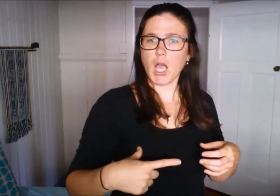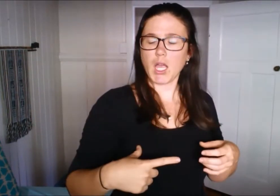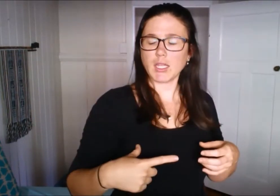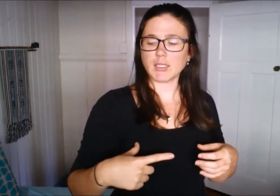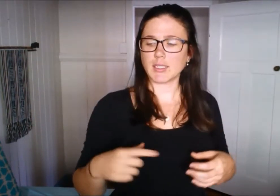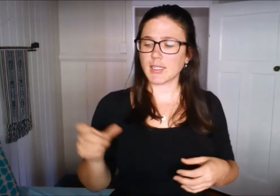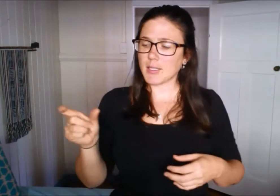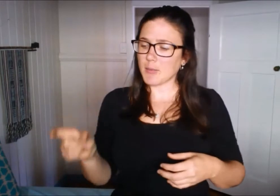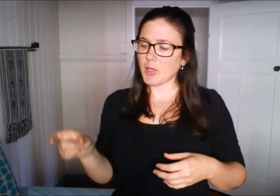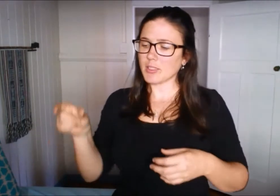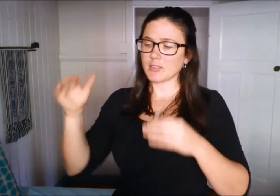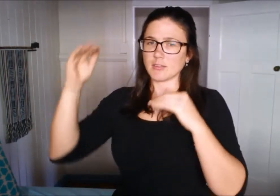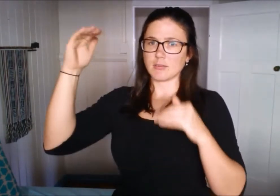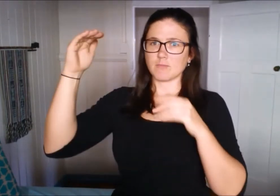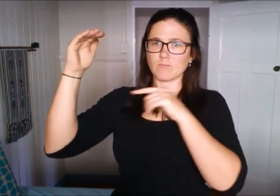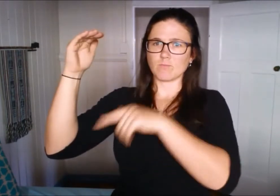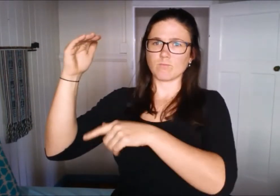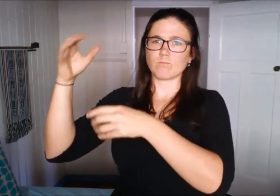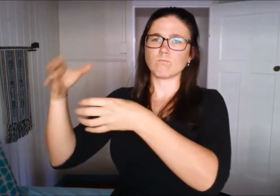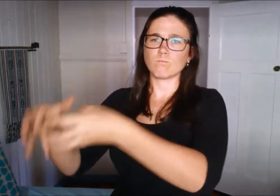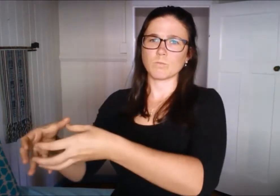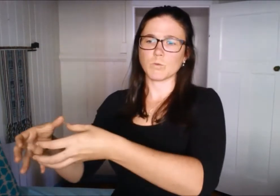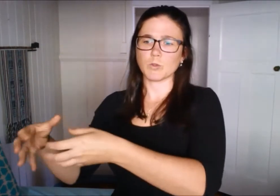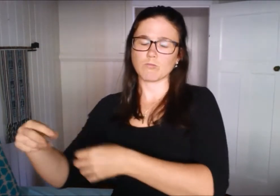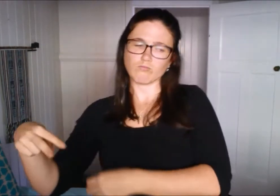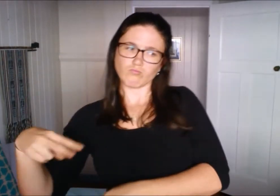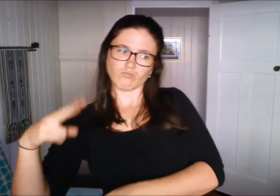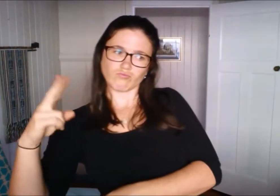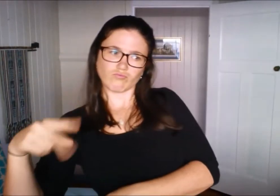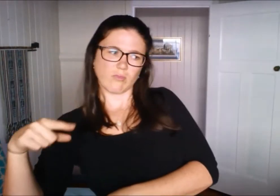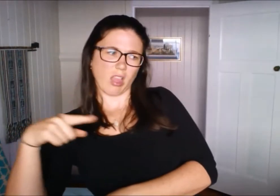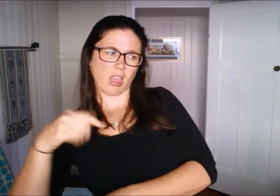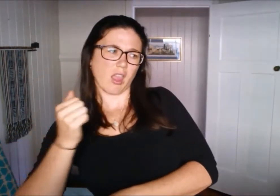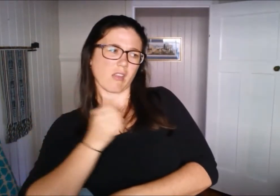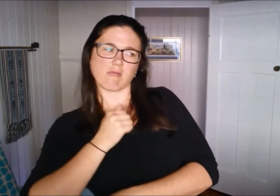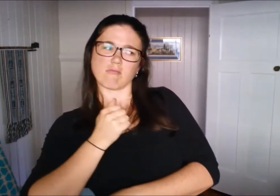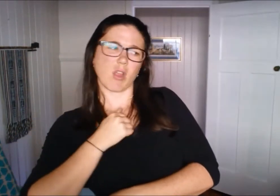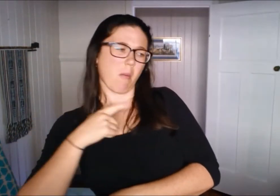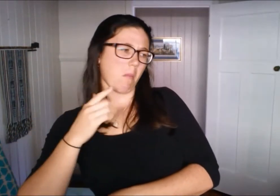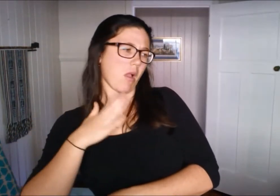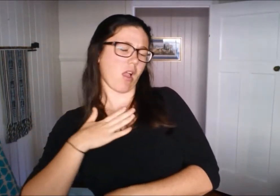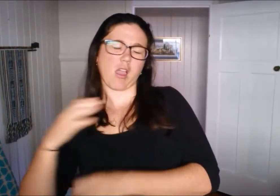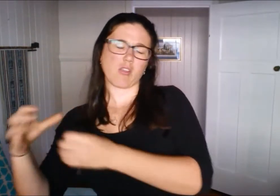because they do not identify with a privileged group.